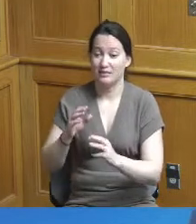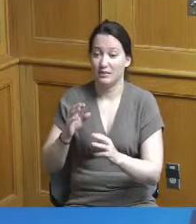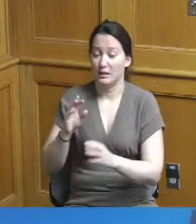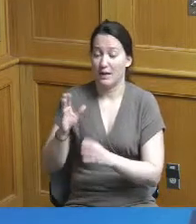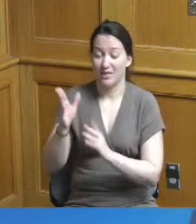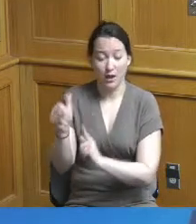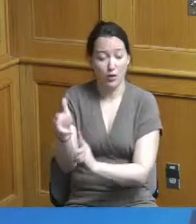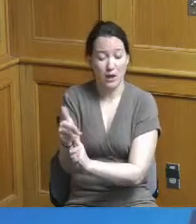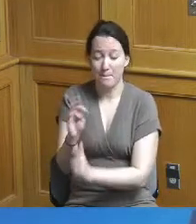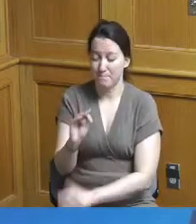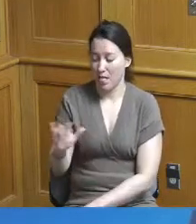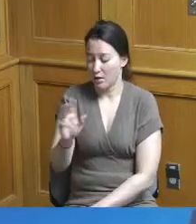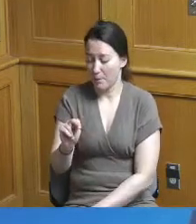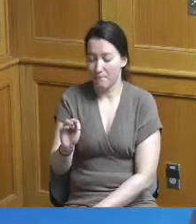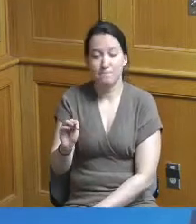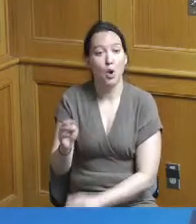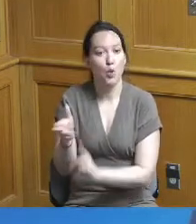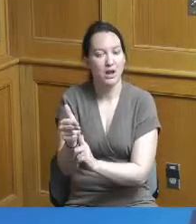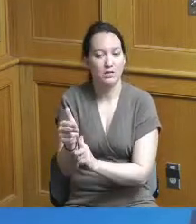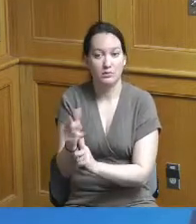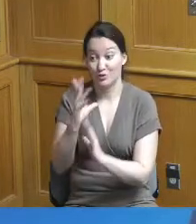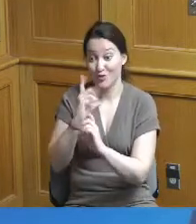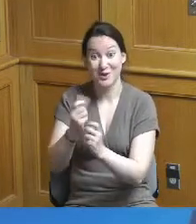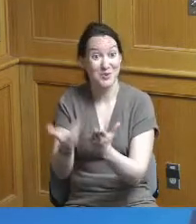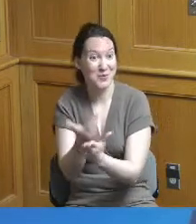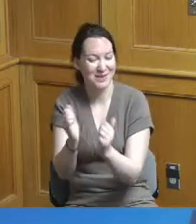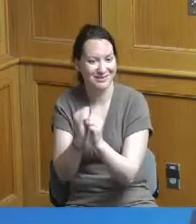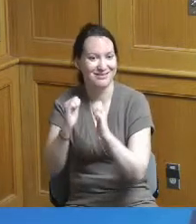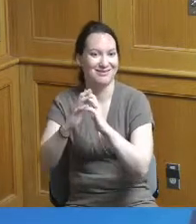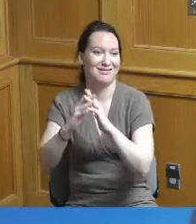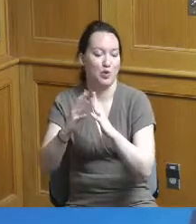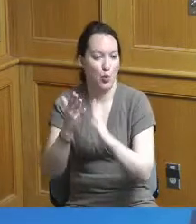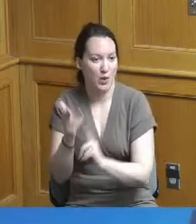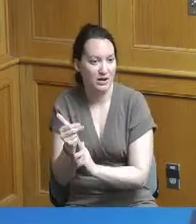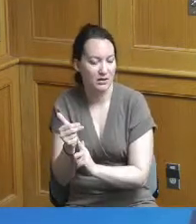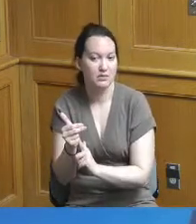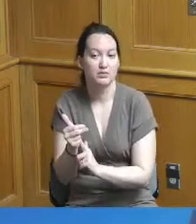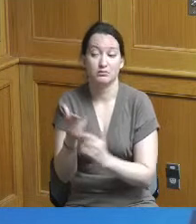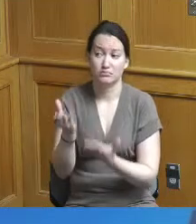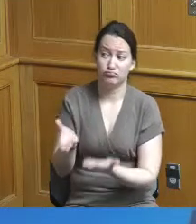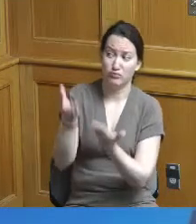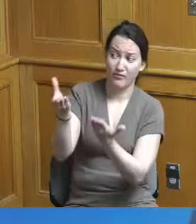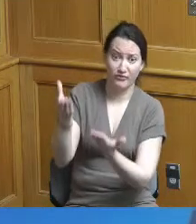of the hotel and the attraction of the new hotel I want to try to offer a way forward to make sure